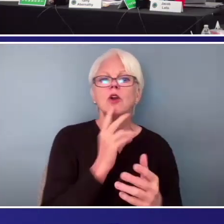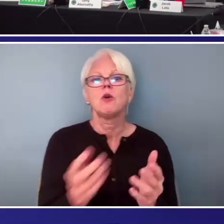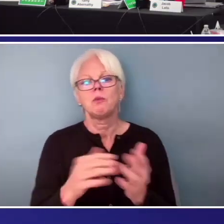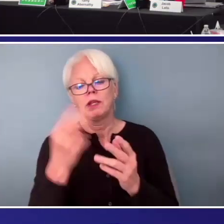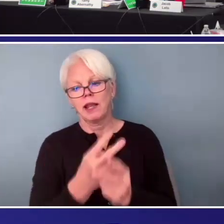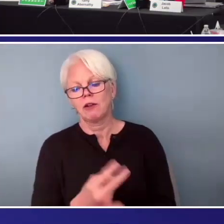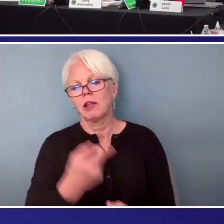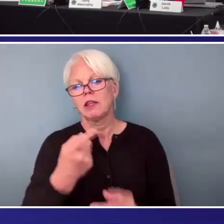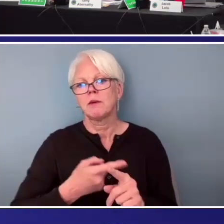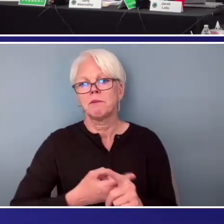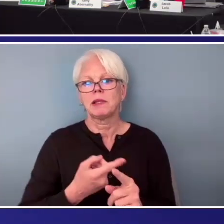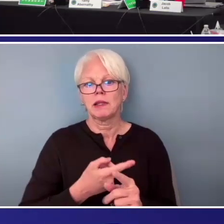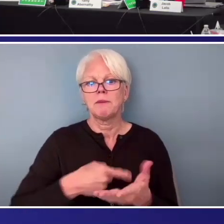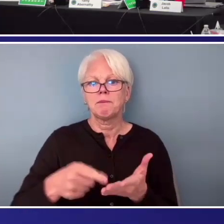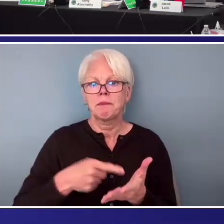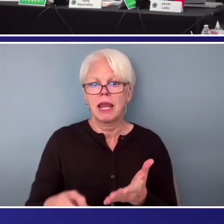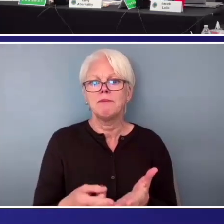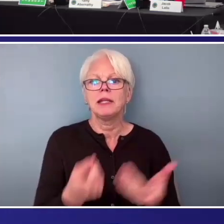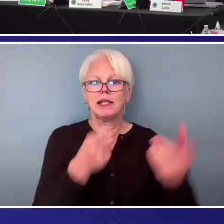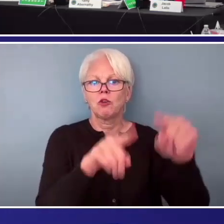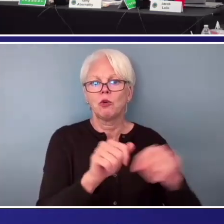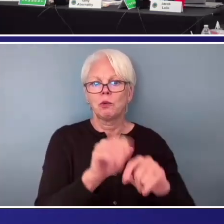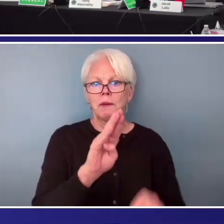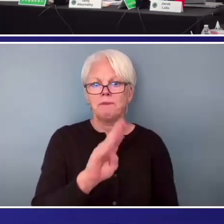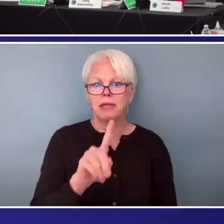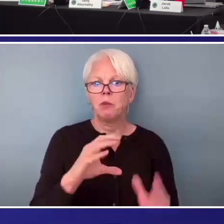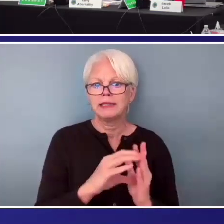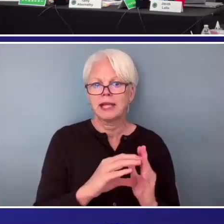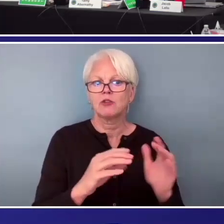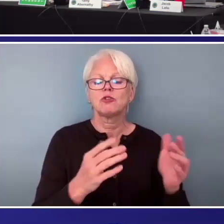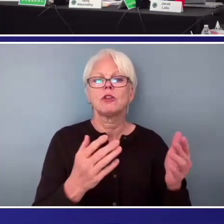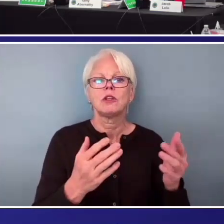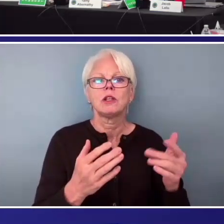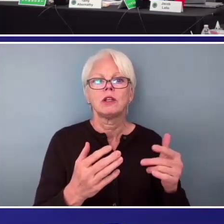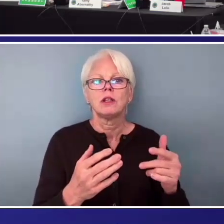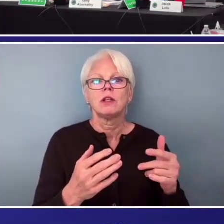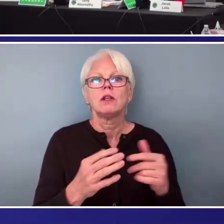paragraph (b)(1) of the section. And paragraph (5), we've removed who